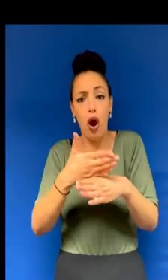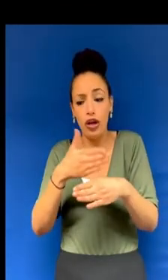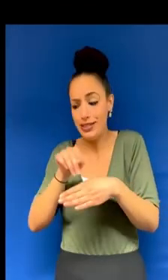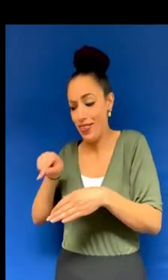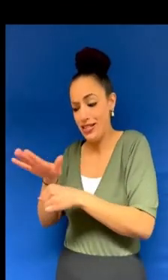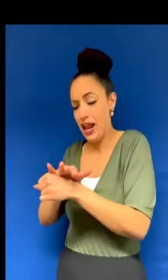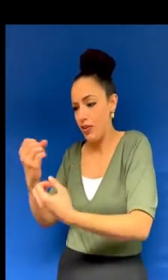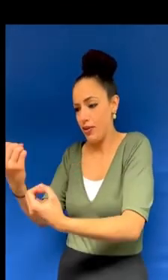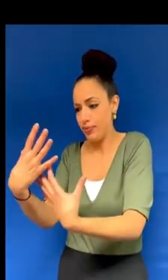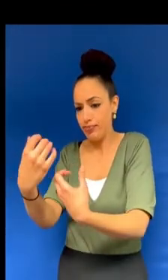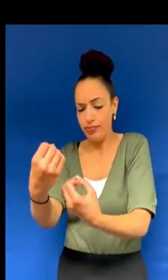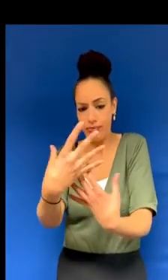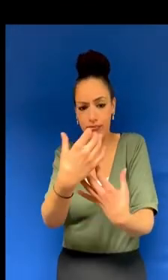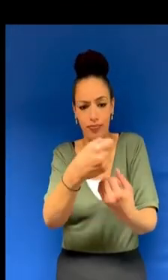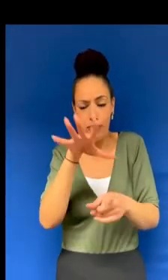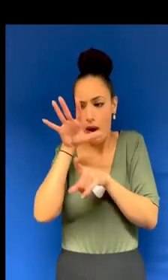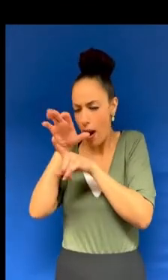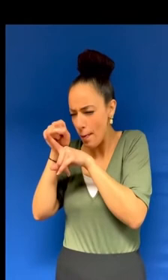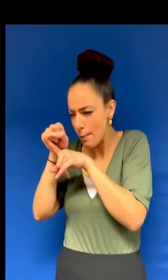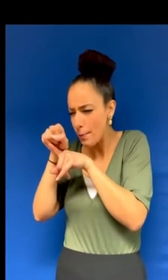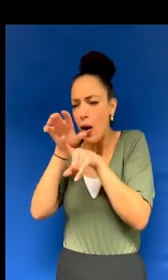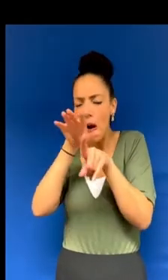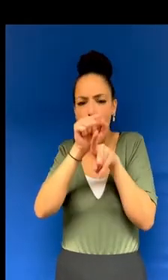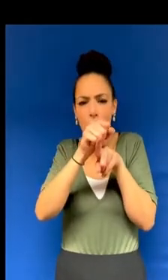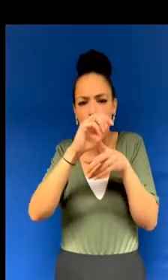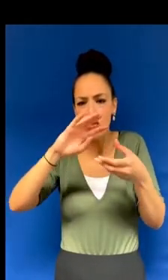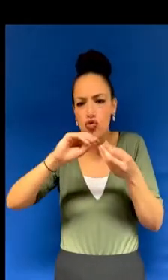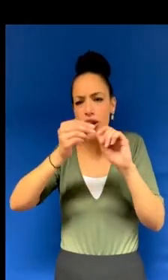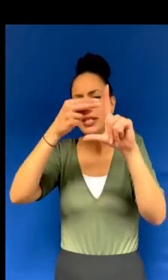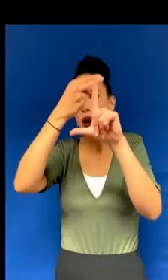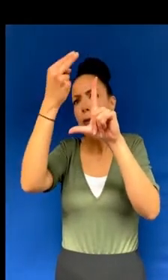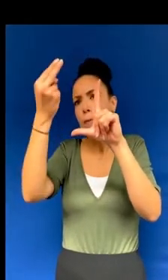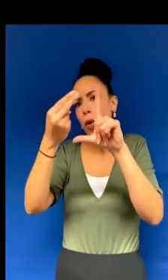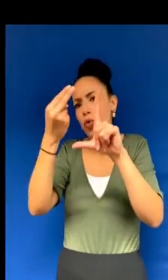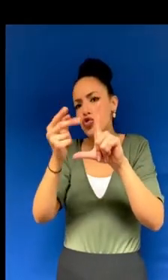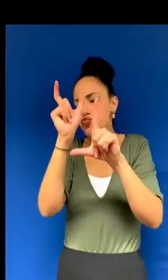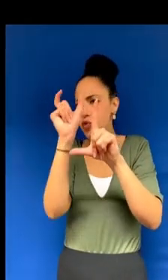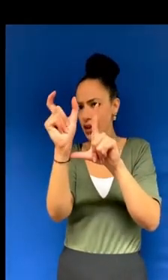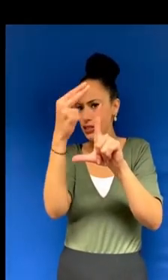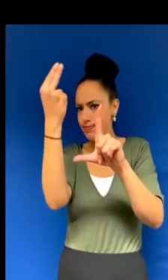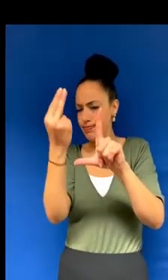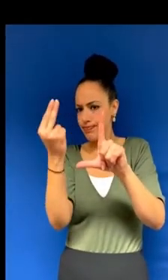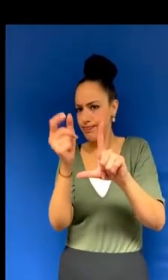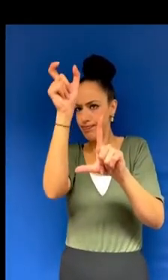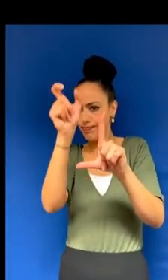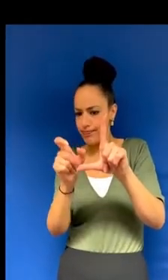of listening to health workers from Newham, capturing their stories, making